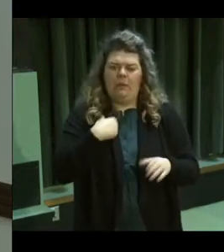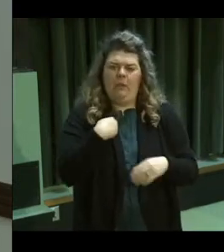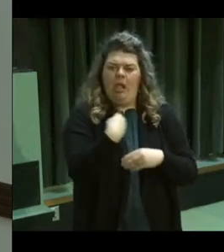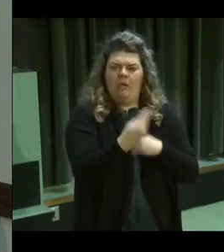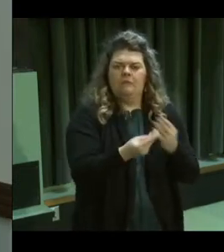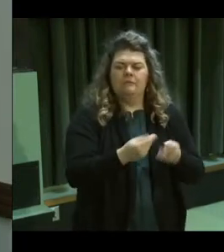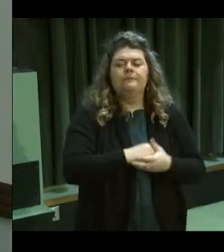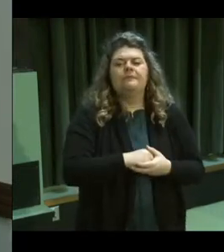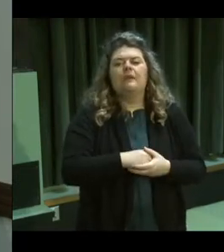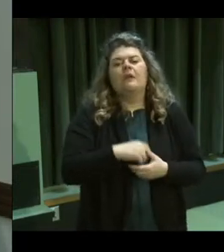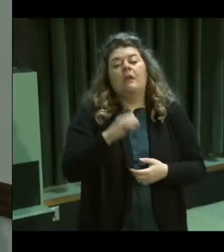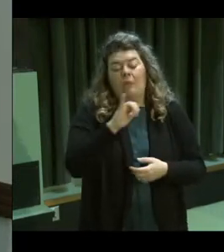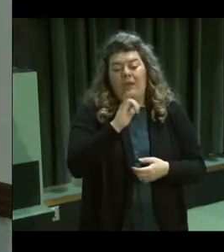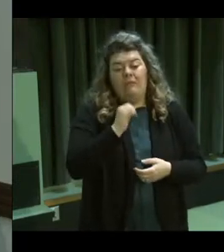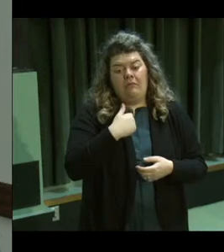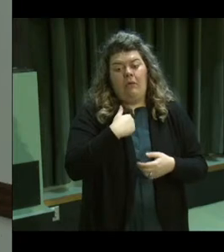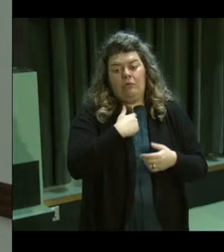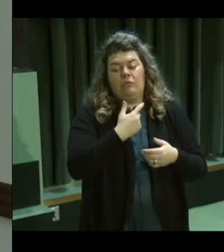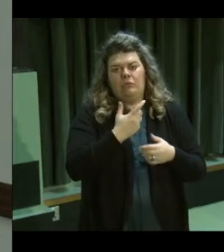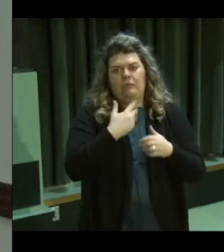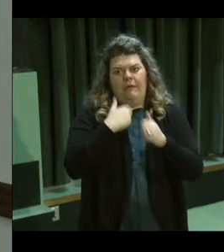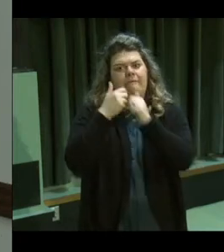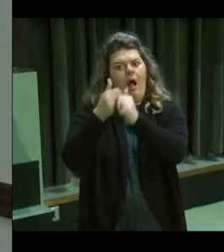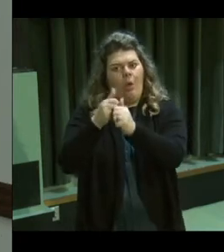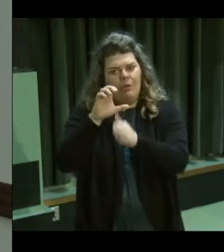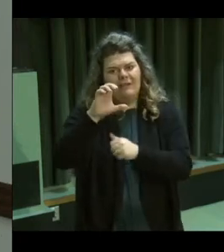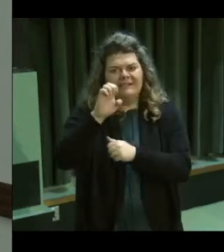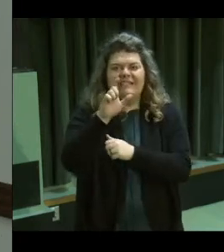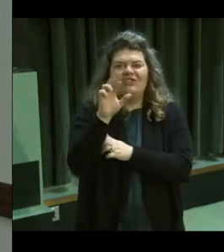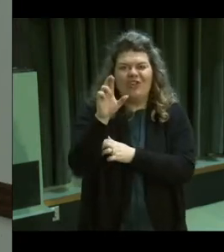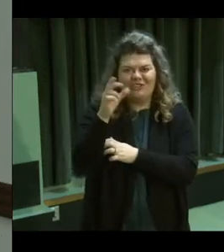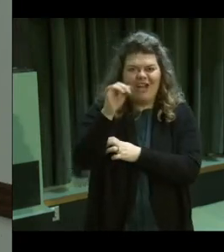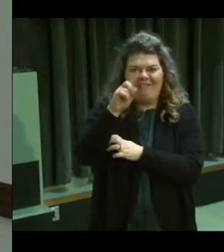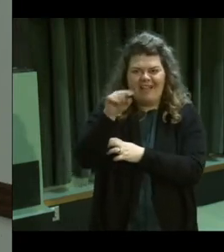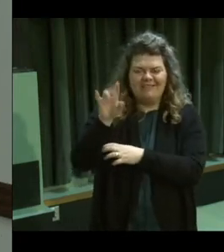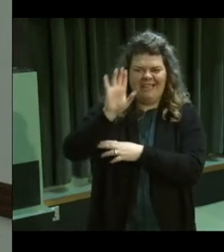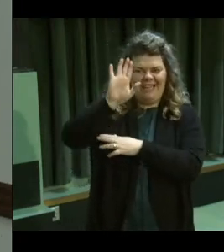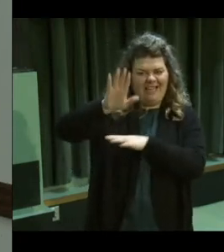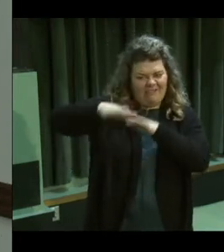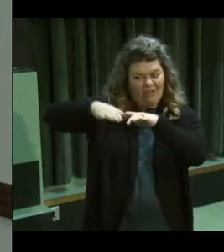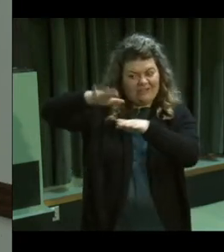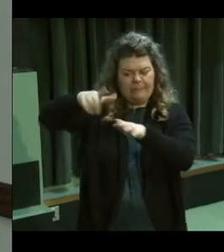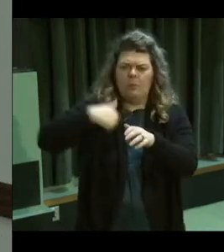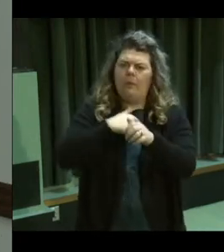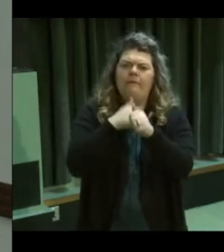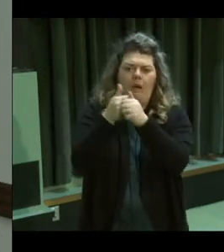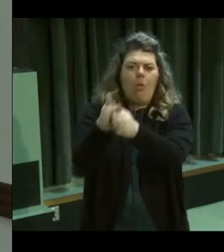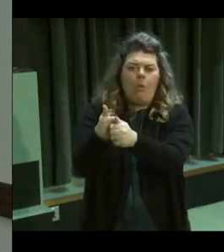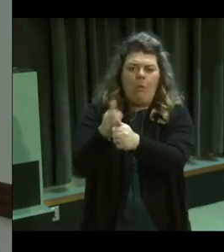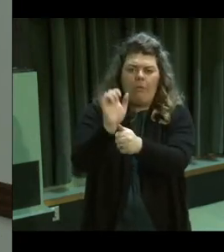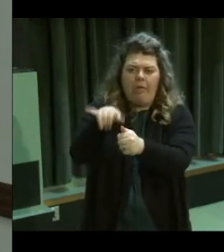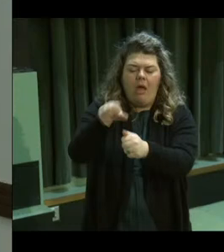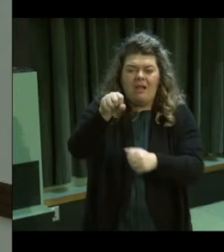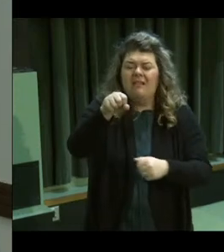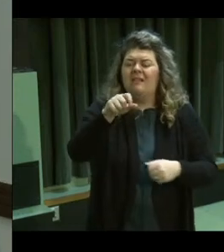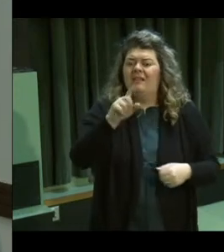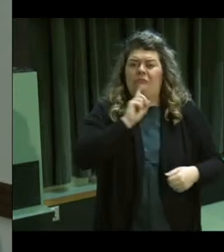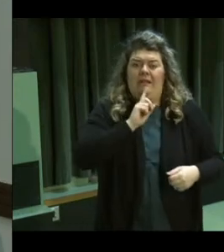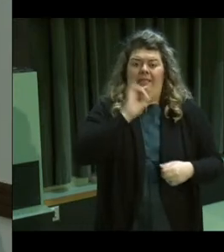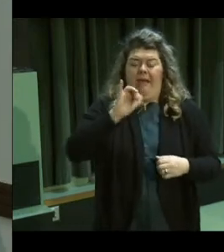really do follow in the